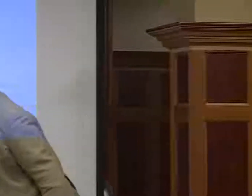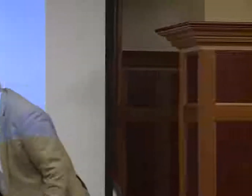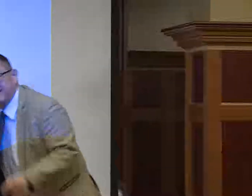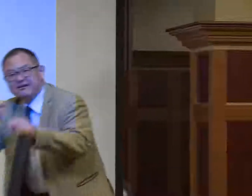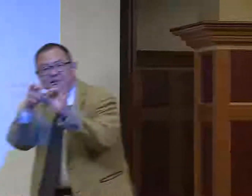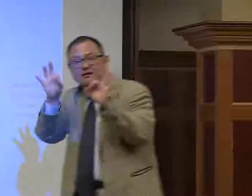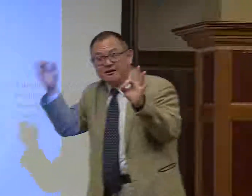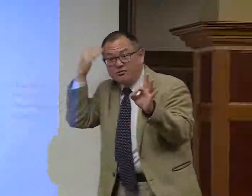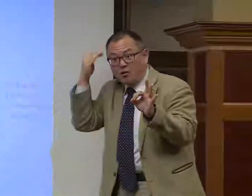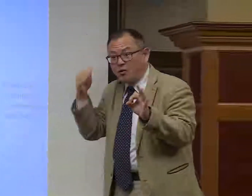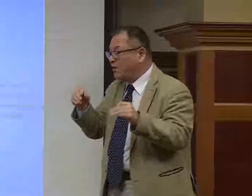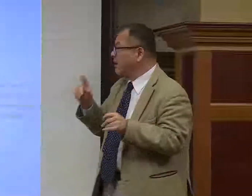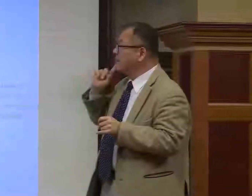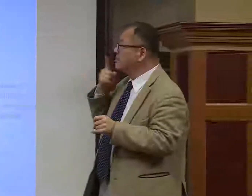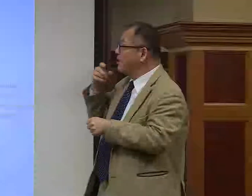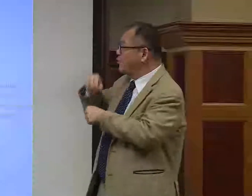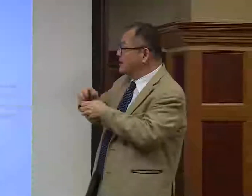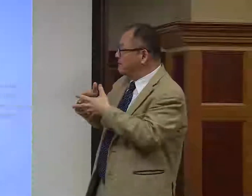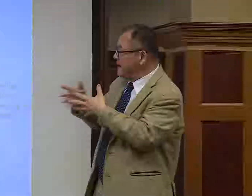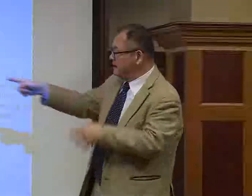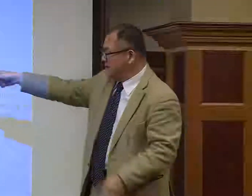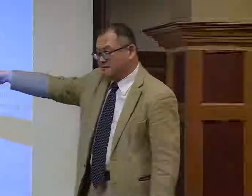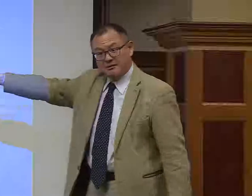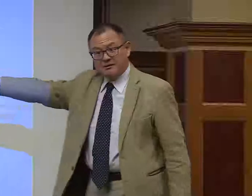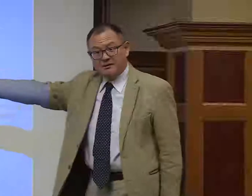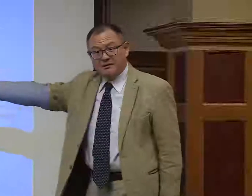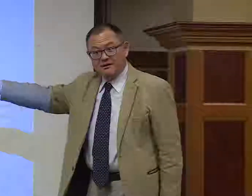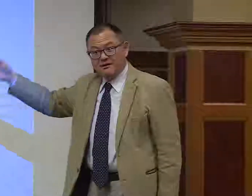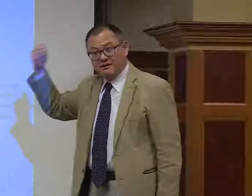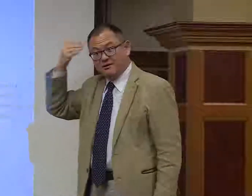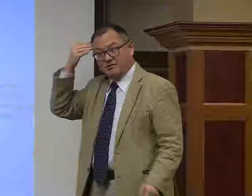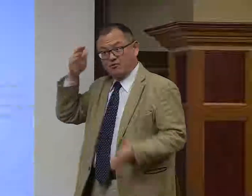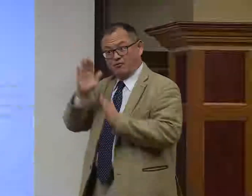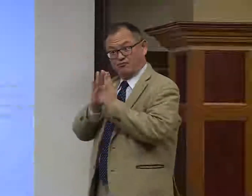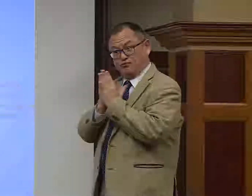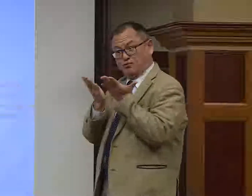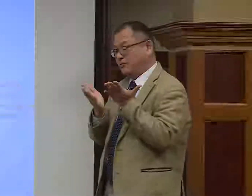So here on the left you can see "Deaf in America." I'm not sure if you're familiar with that book.